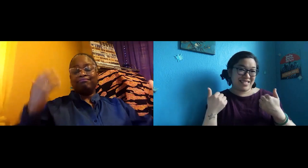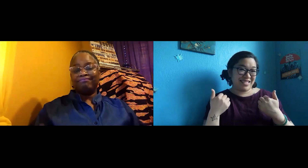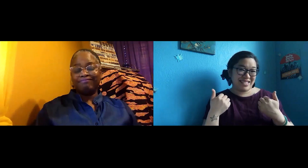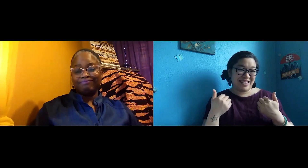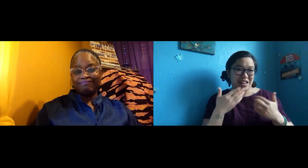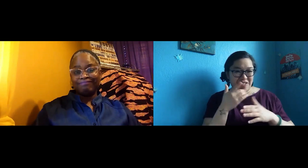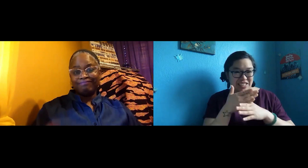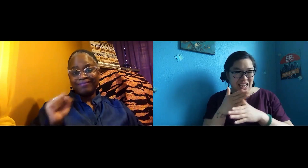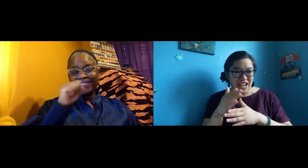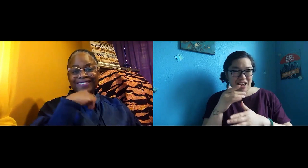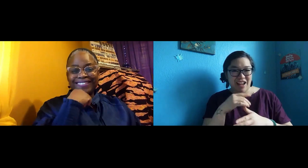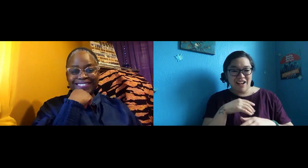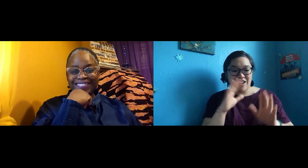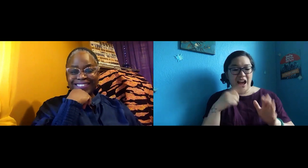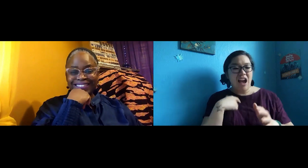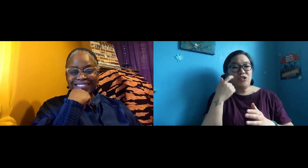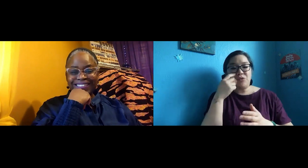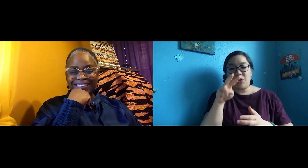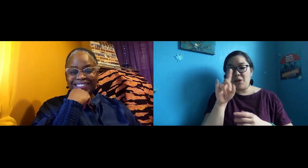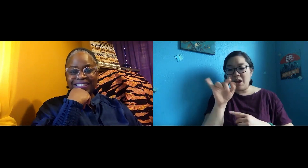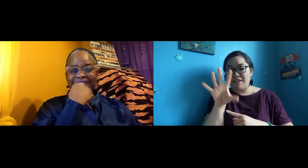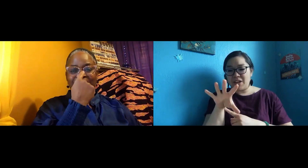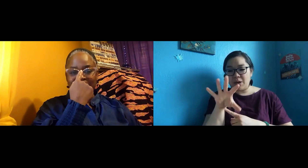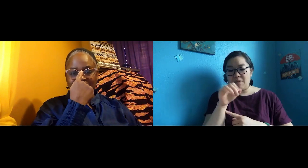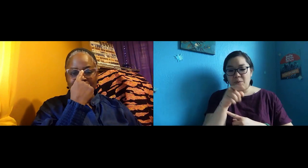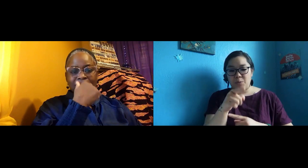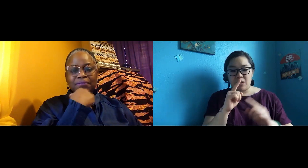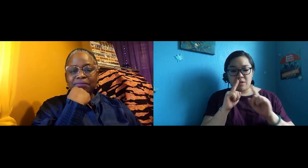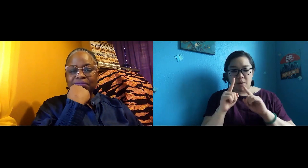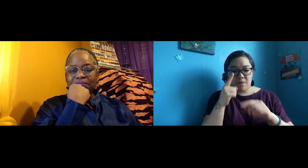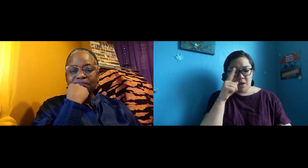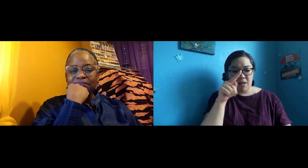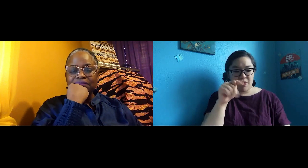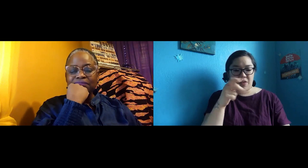Visionaries of the Creative Arts, VOCA, and here we are. Thank you so much for sharing all of that.